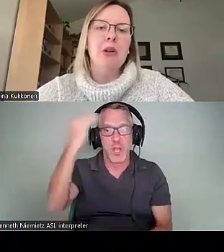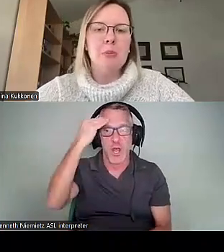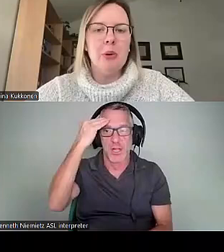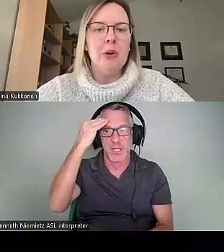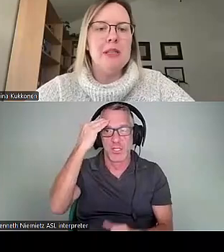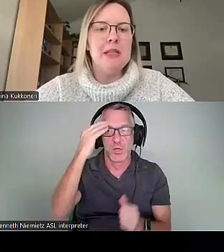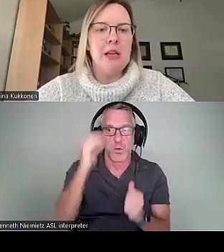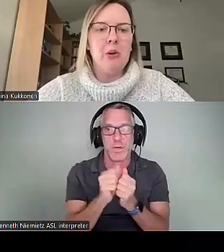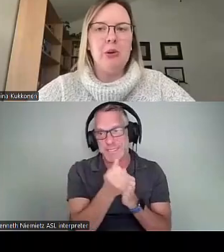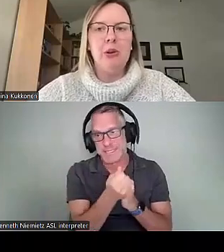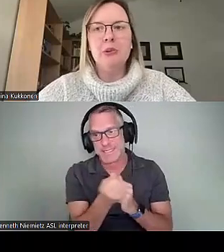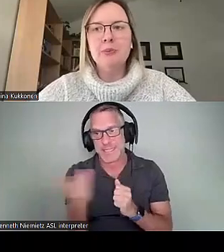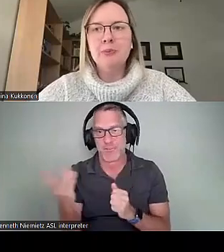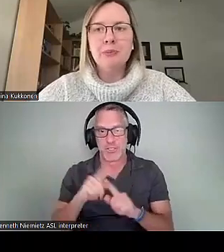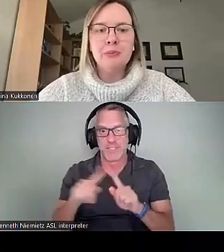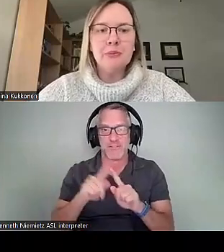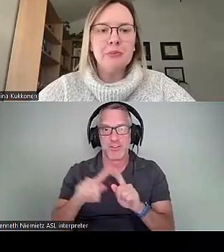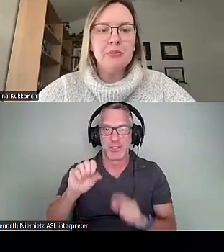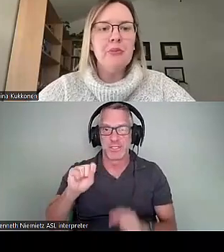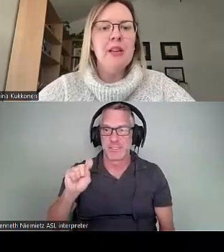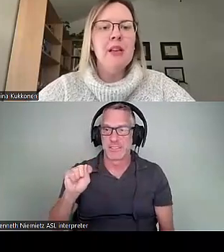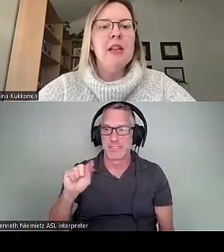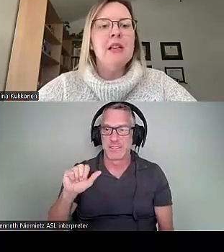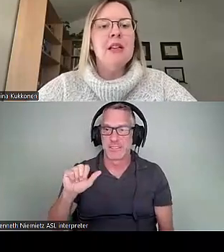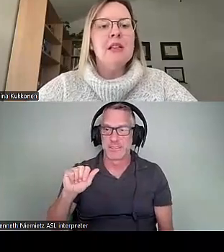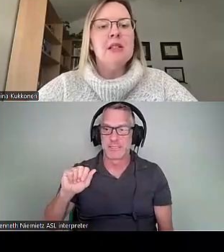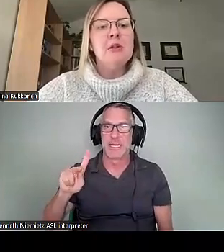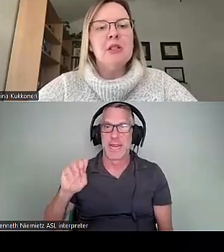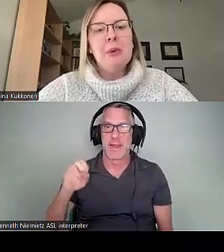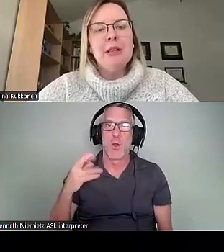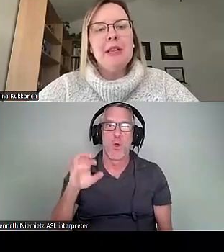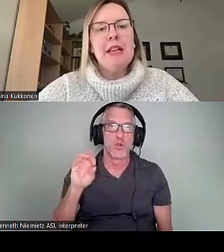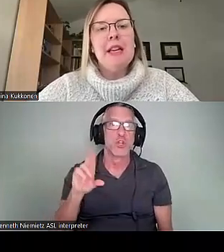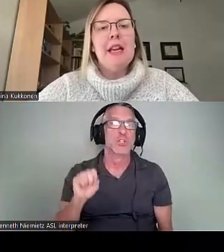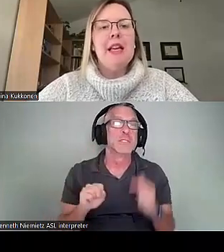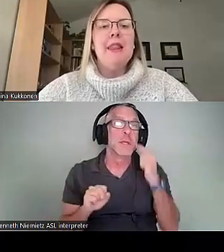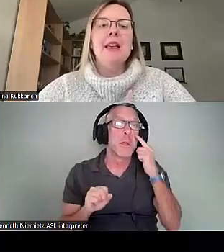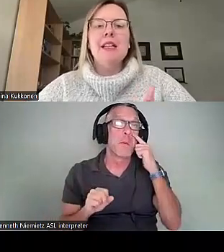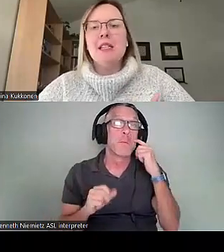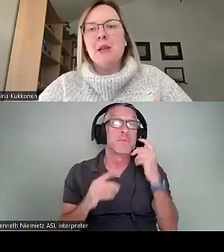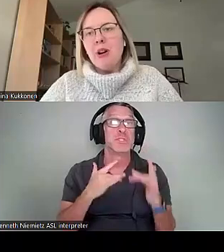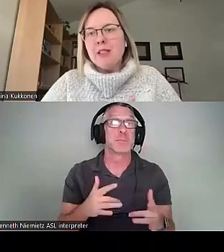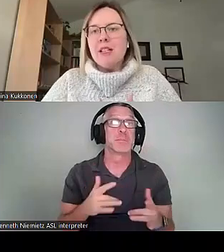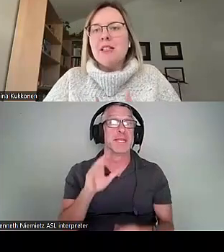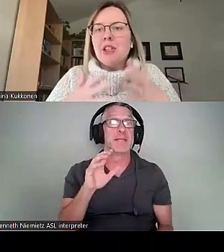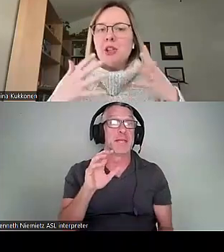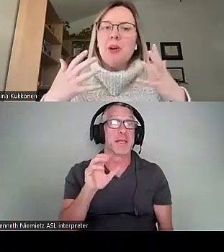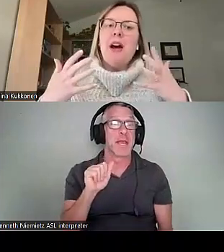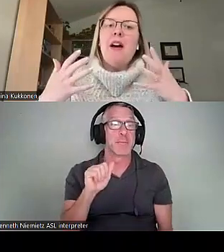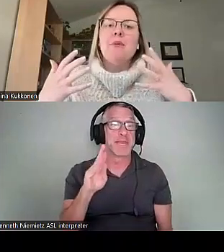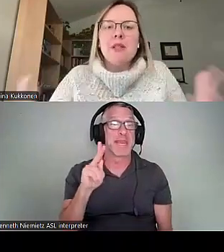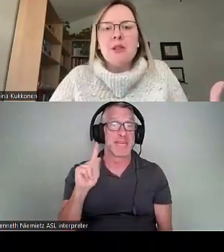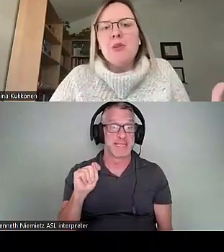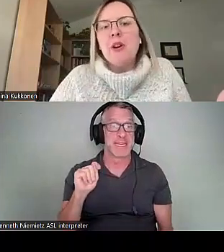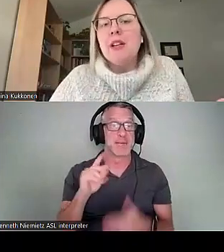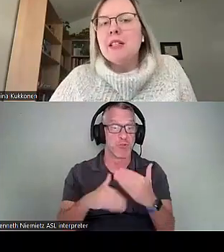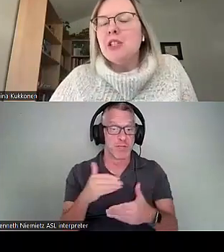multiple stakeholders. So, typically in the KT process you would have research findings that